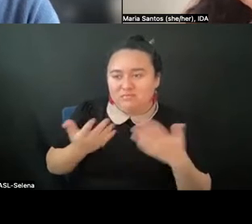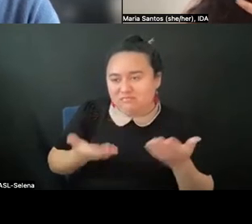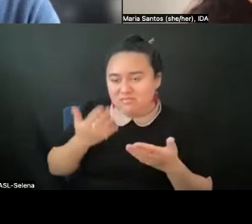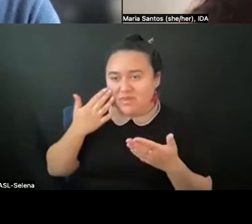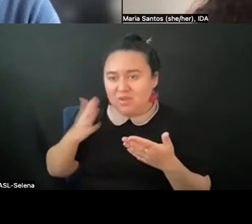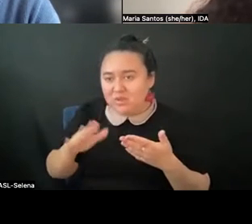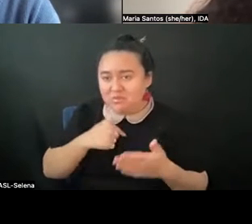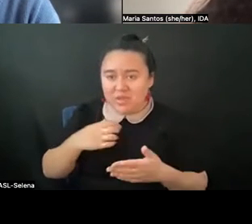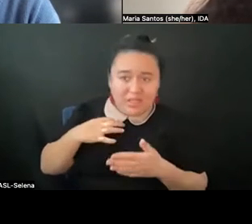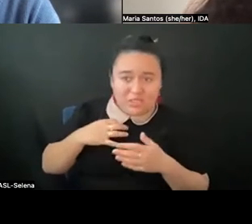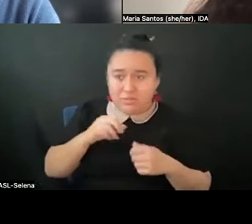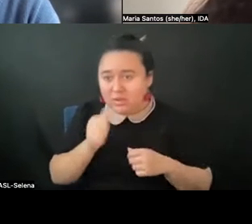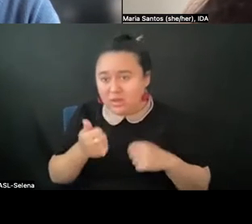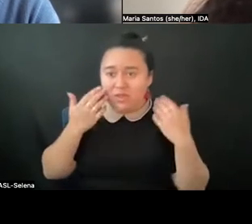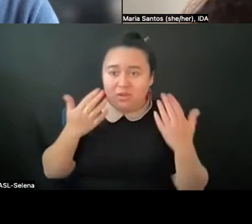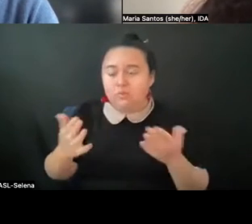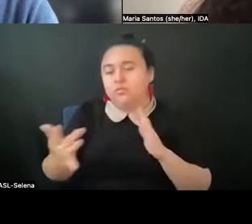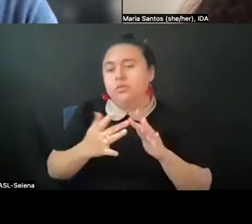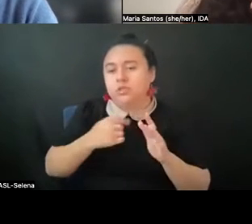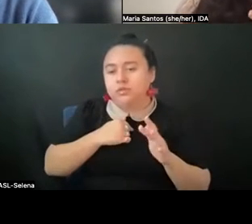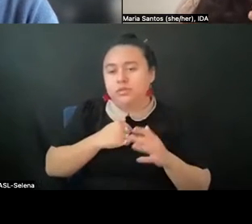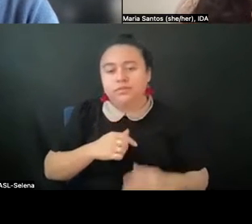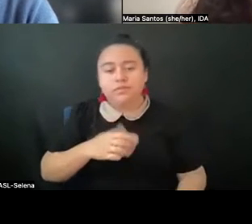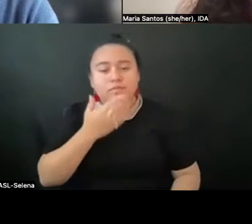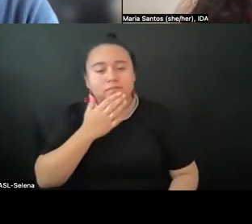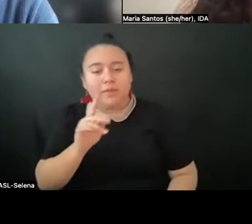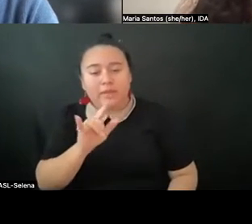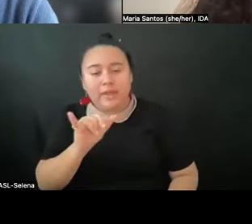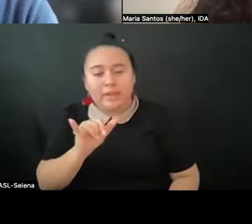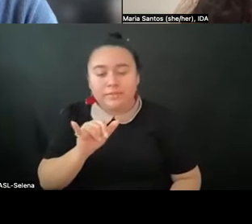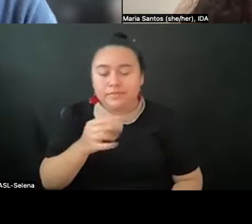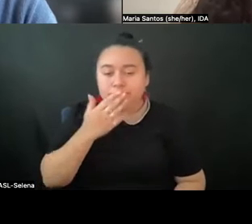Thank you, Katy.